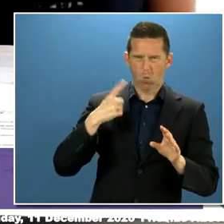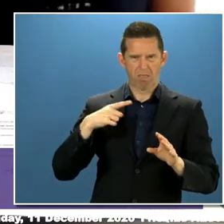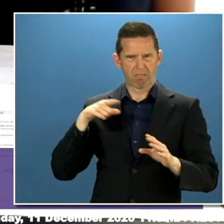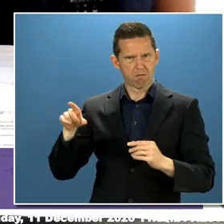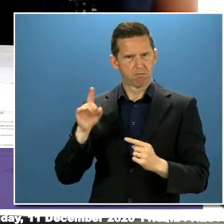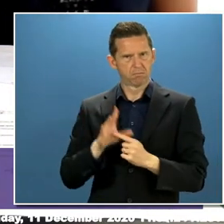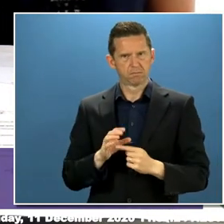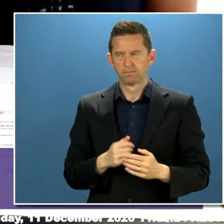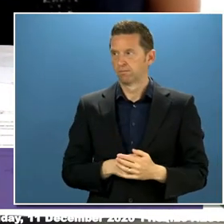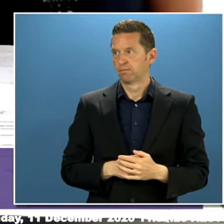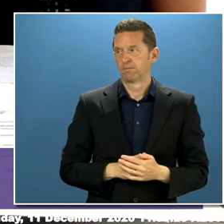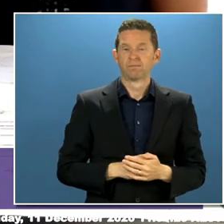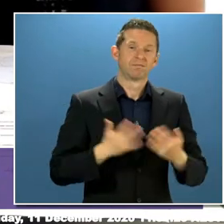That is a great question.